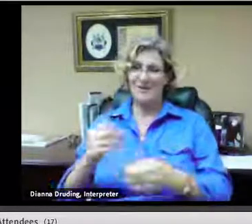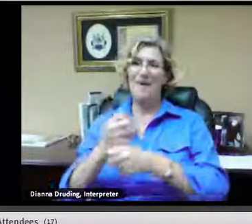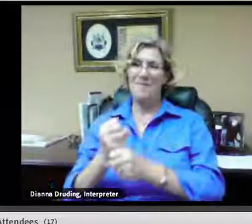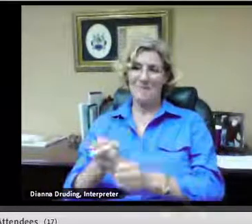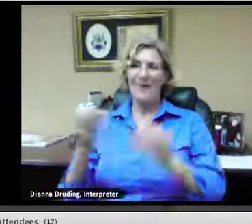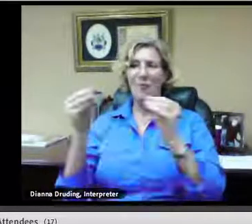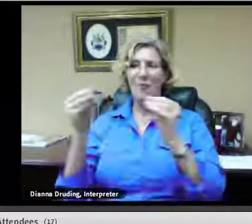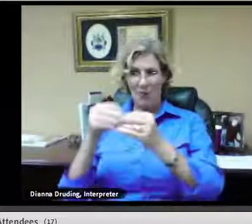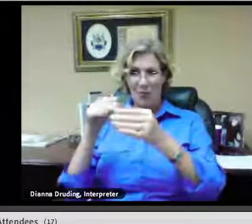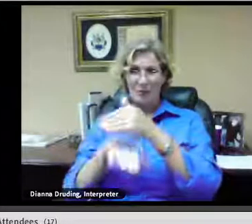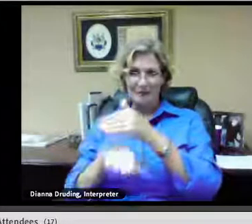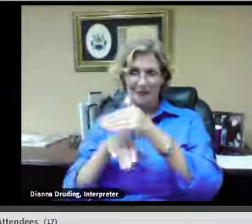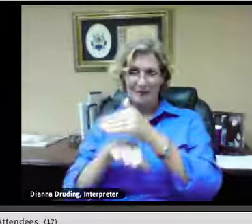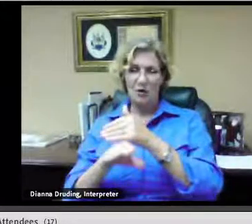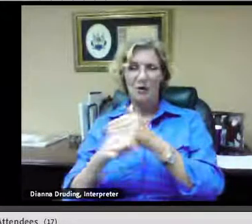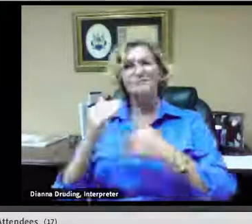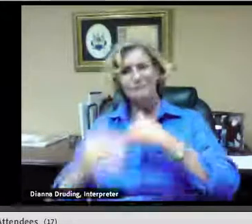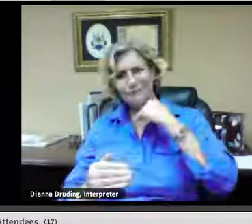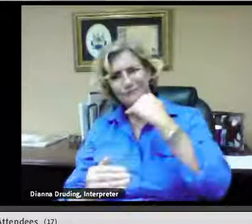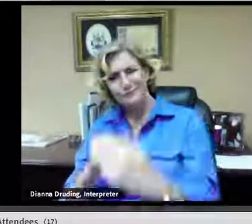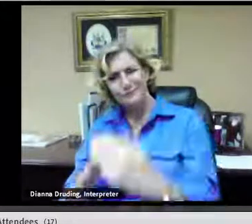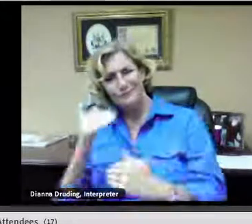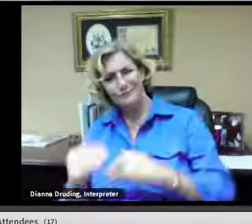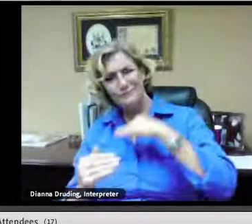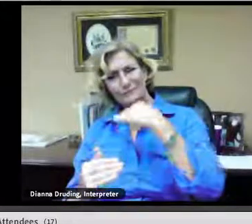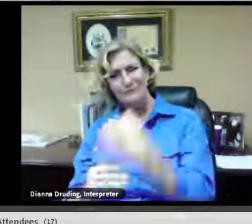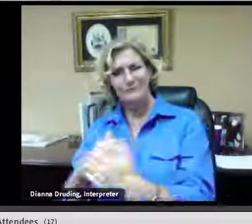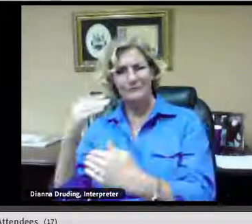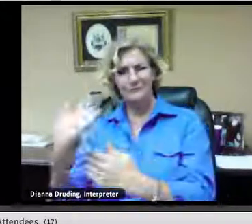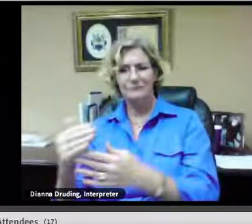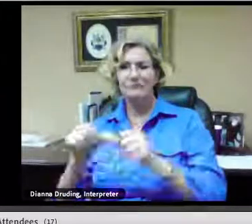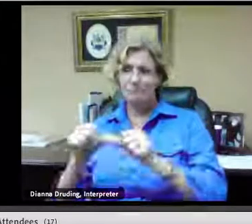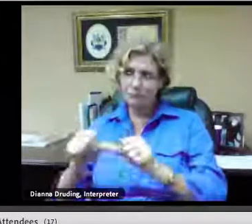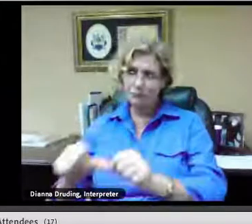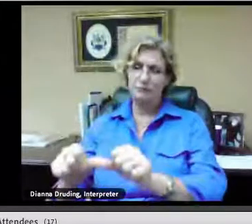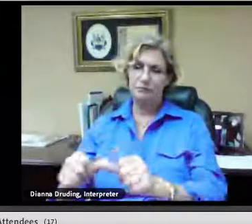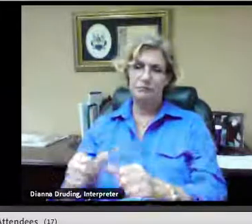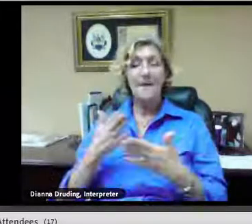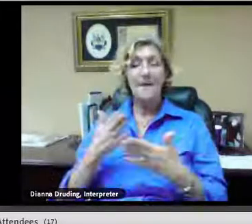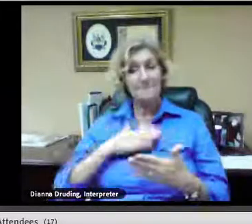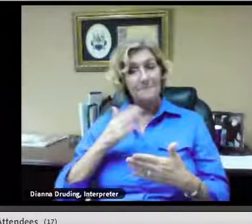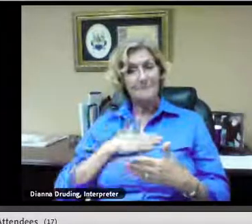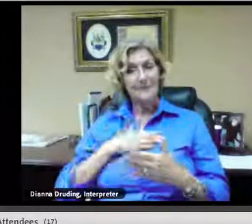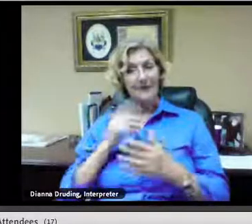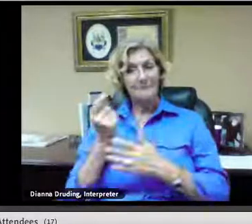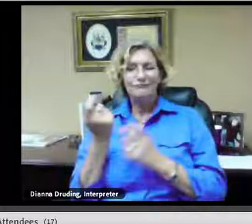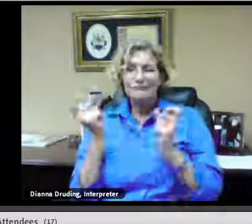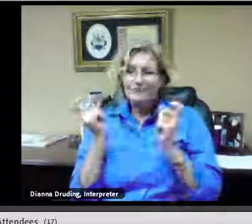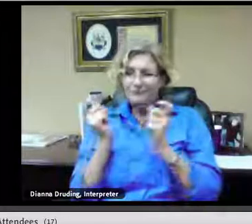And this is really my small contribution, I think, in fighting and raising awareness...